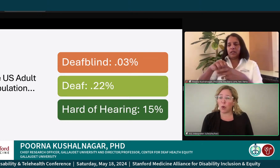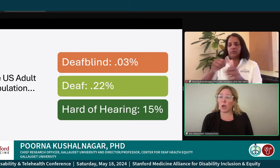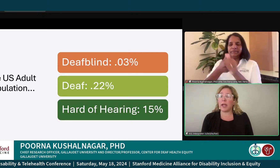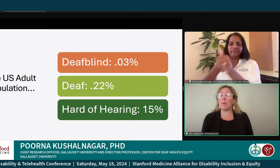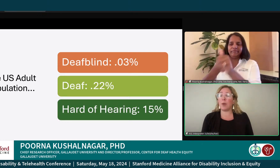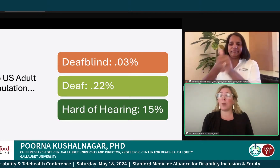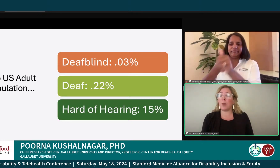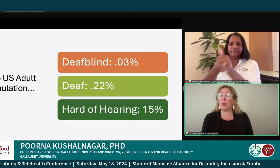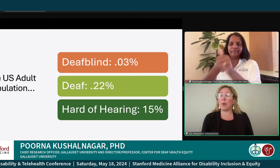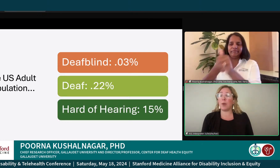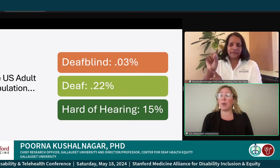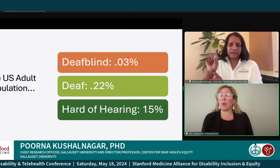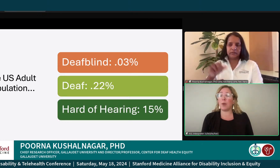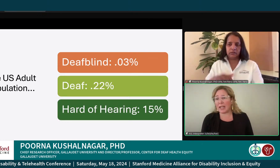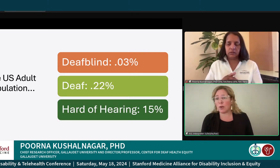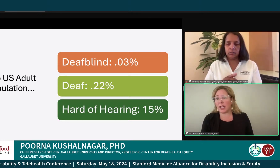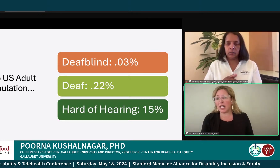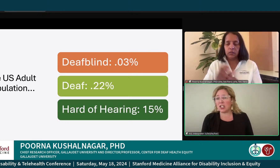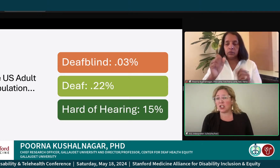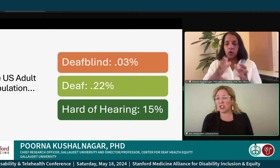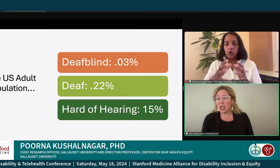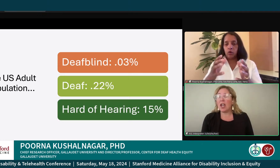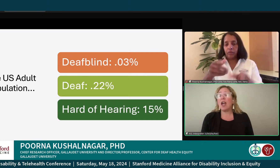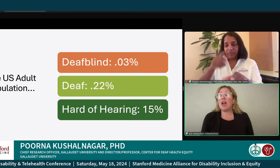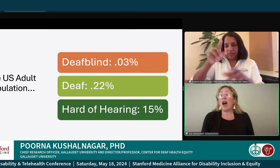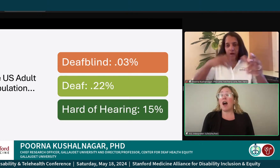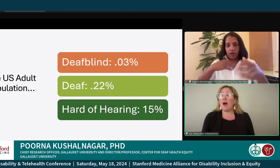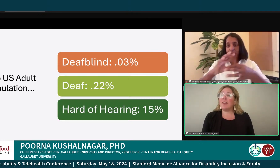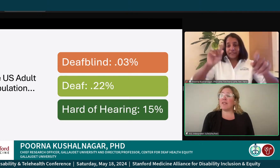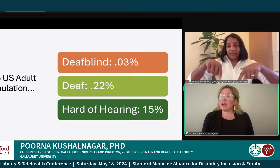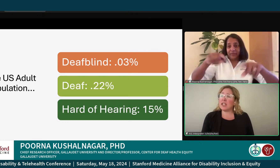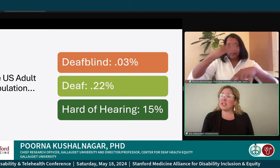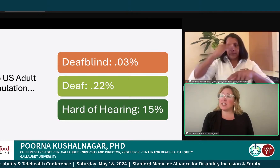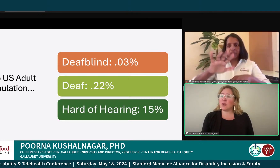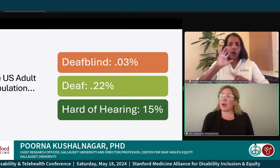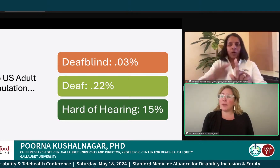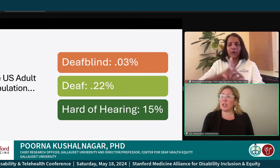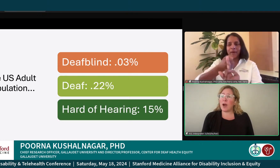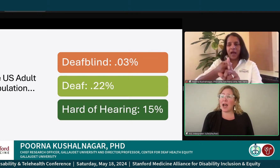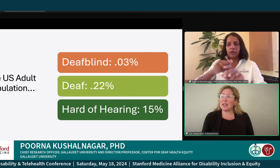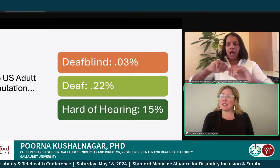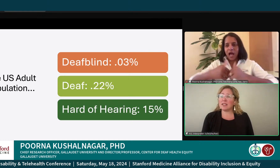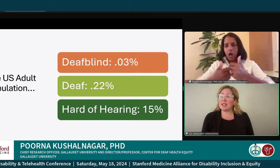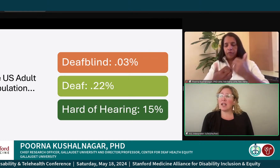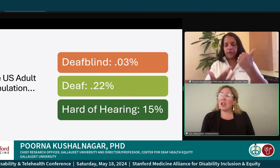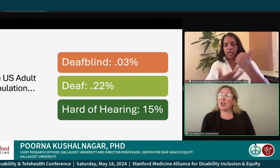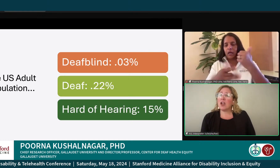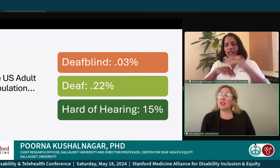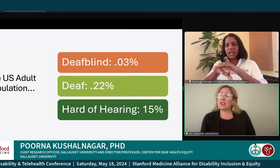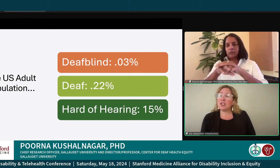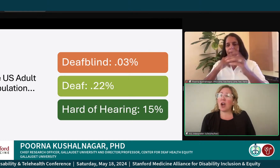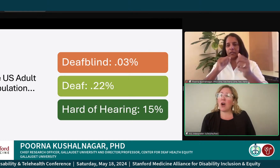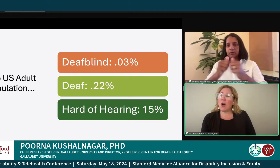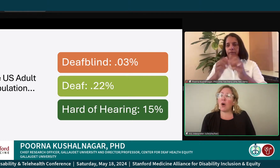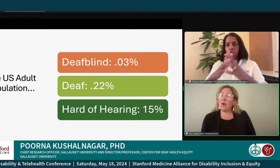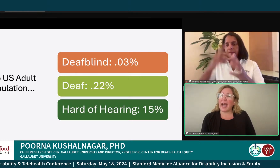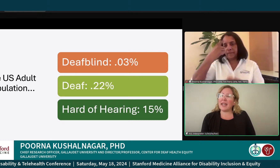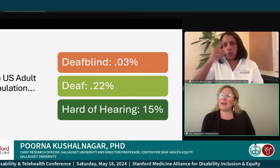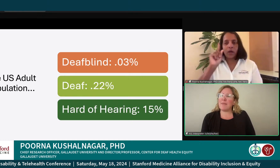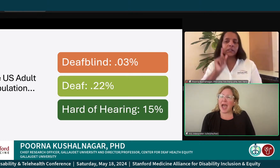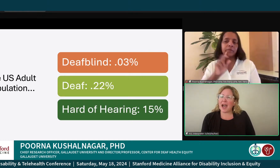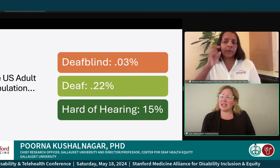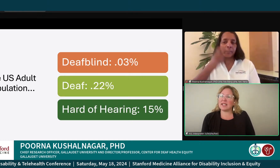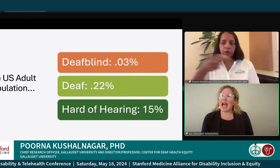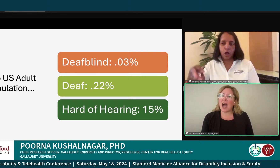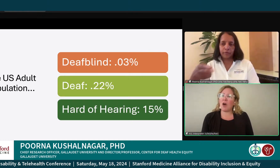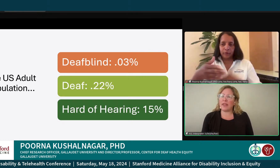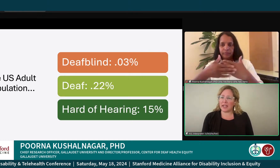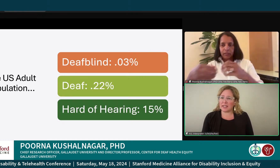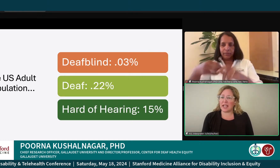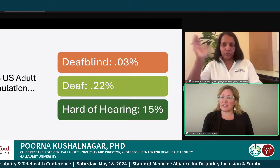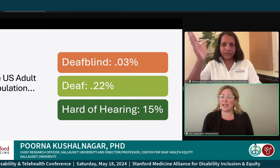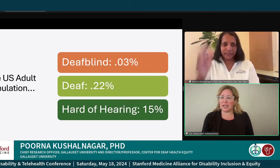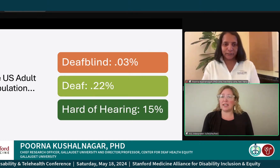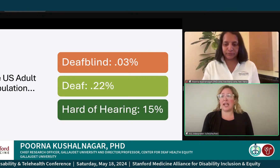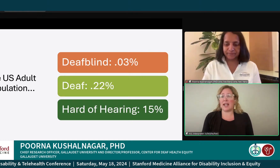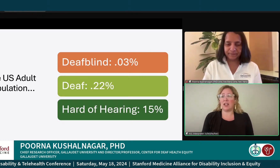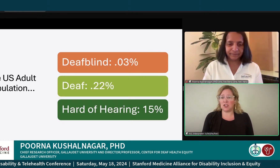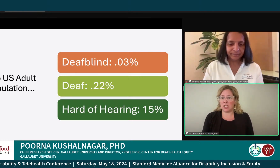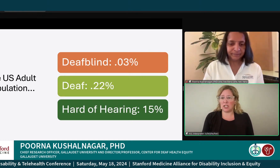born, spoken language. It varies throughout the US. So that impacts how they access technology